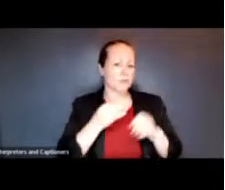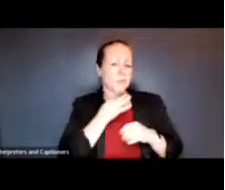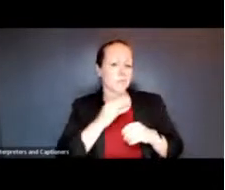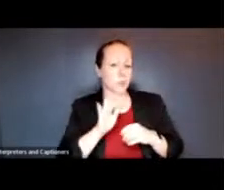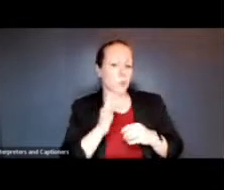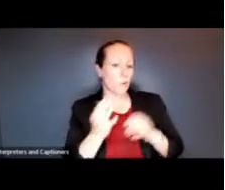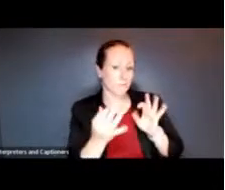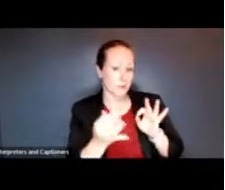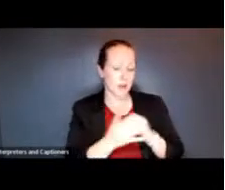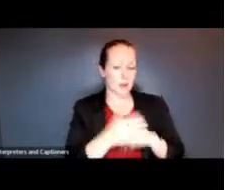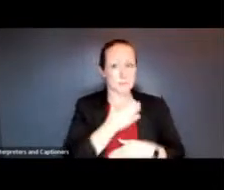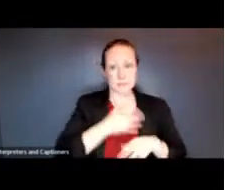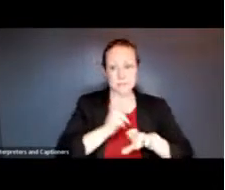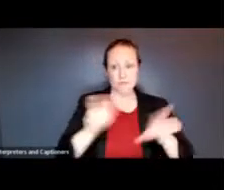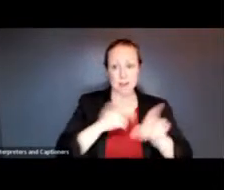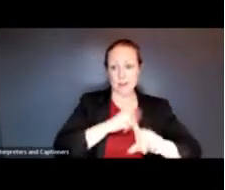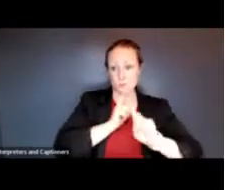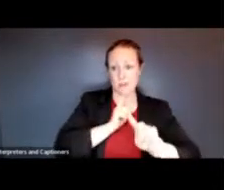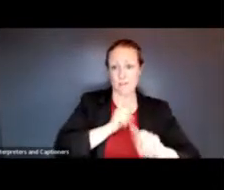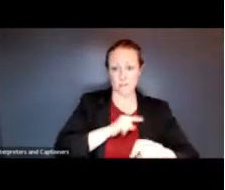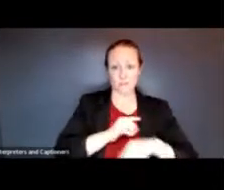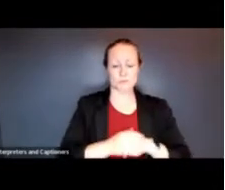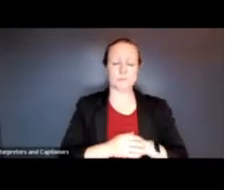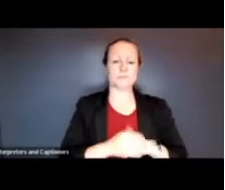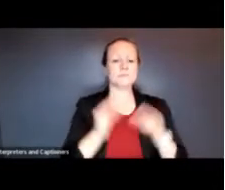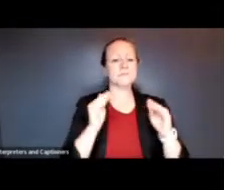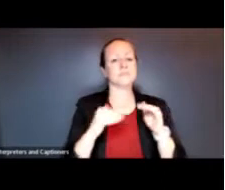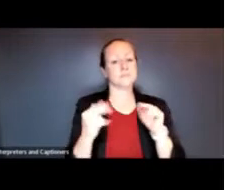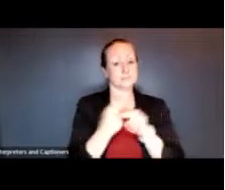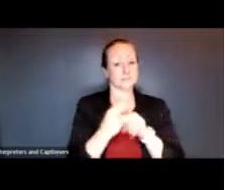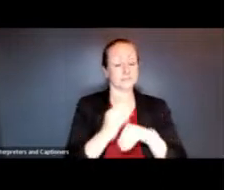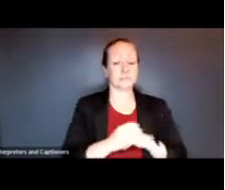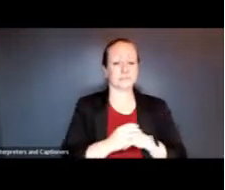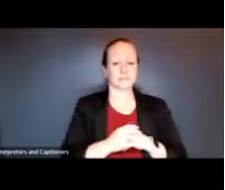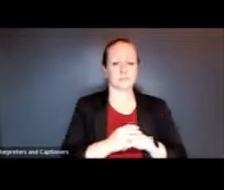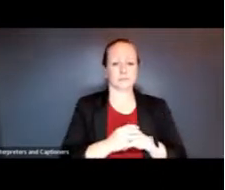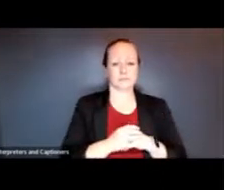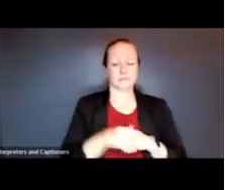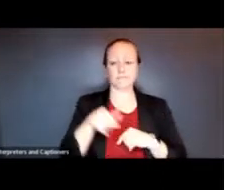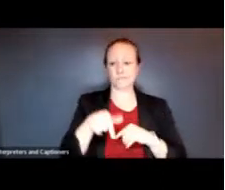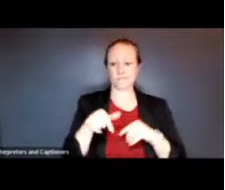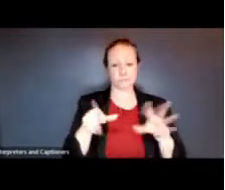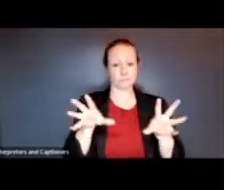polling questions next. After the webinar, you can send follow